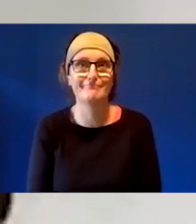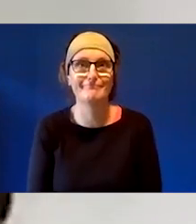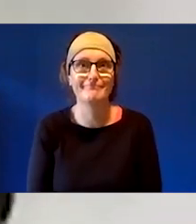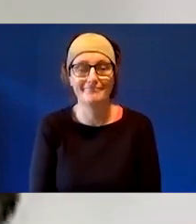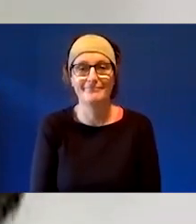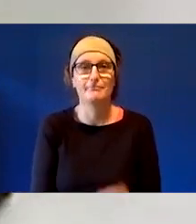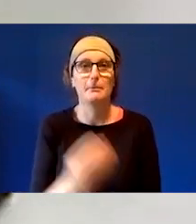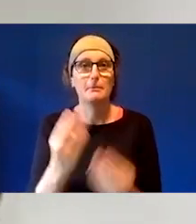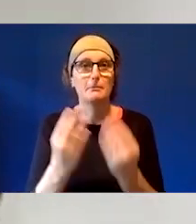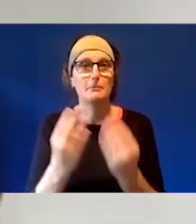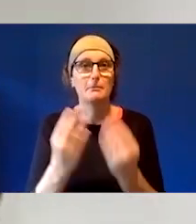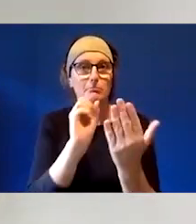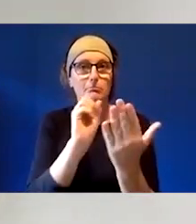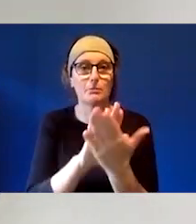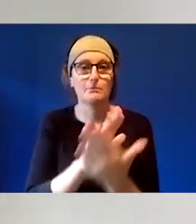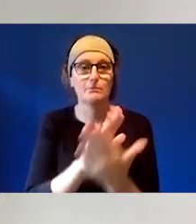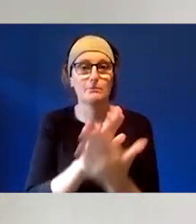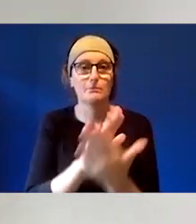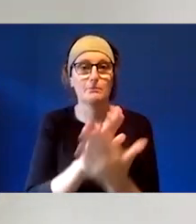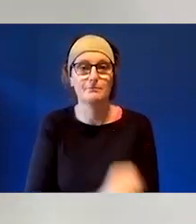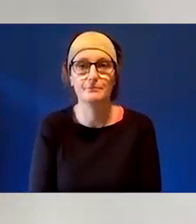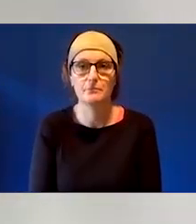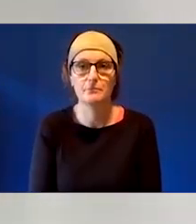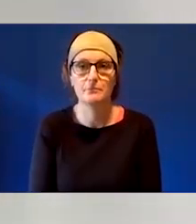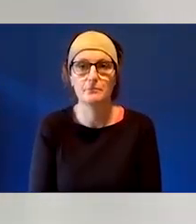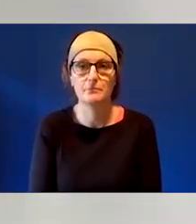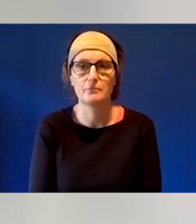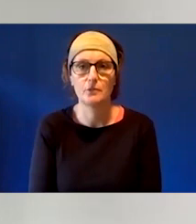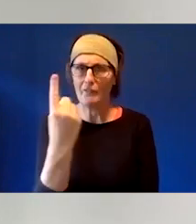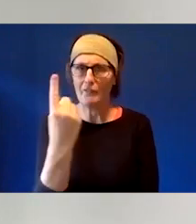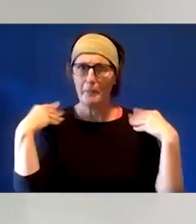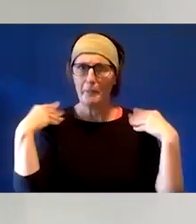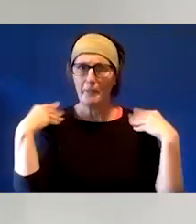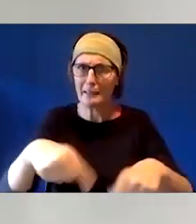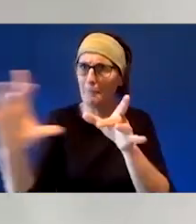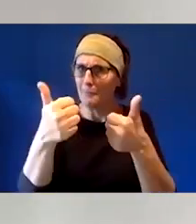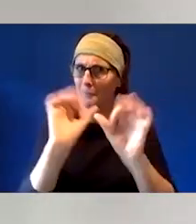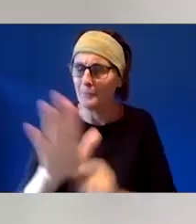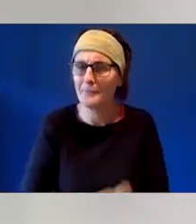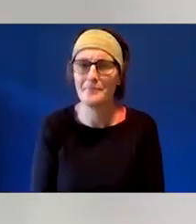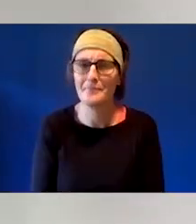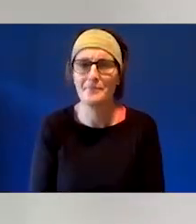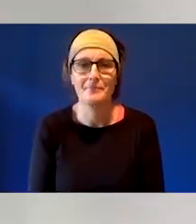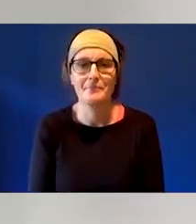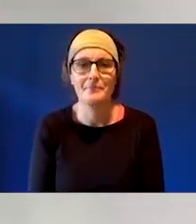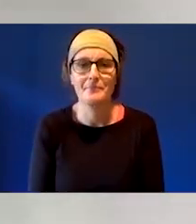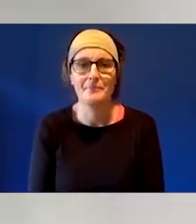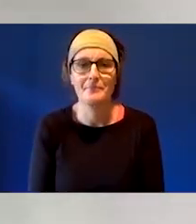There is even someone from the Philippines! That's exciting. OK. Any of you back yet with your wallets?